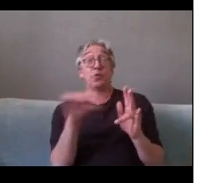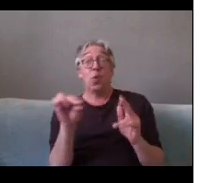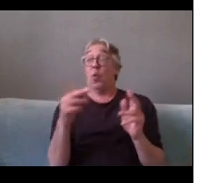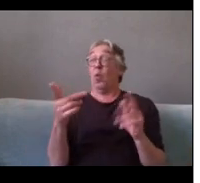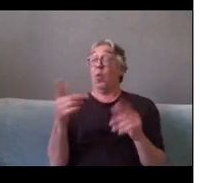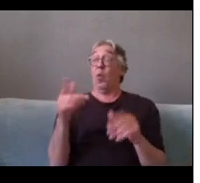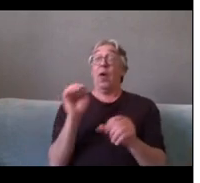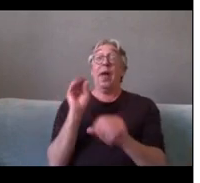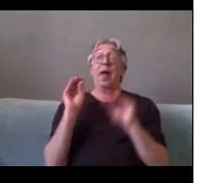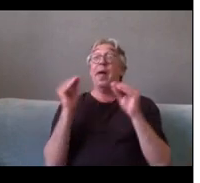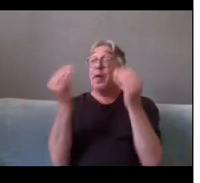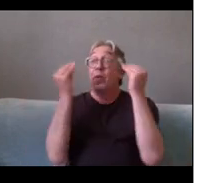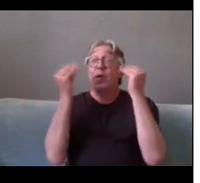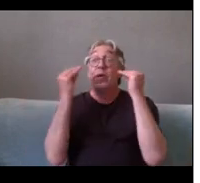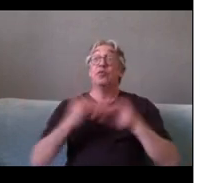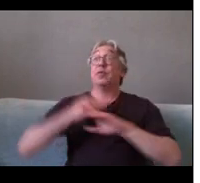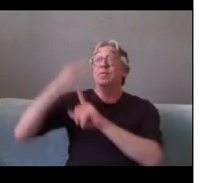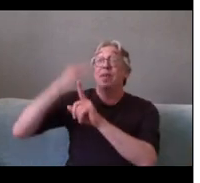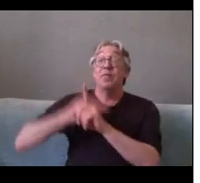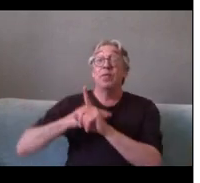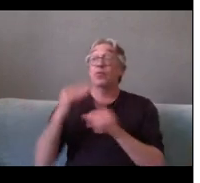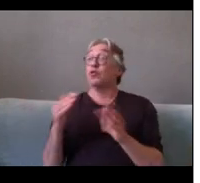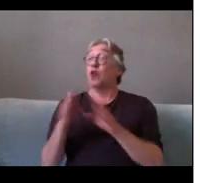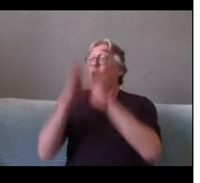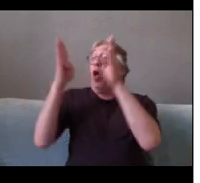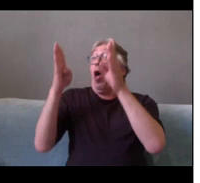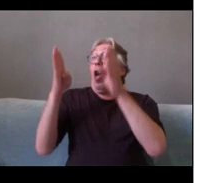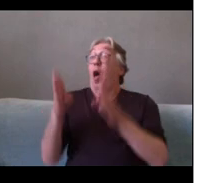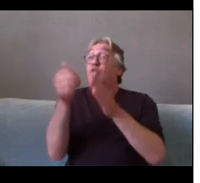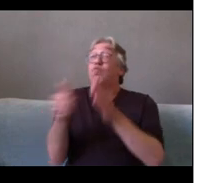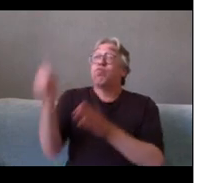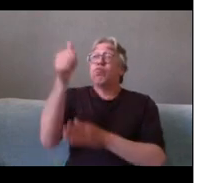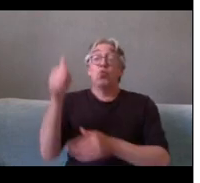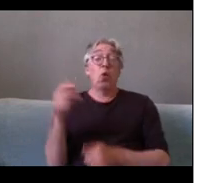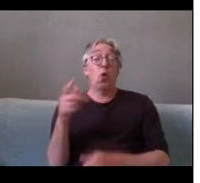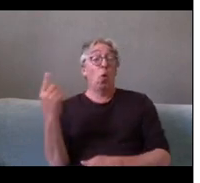housing condition, materials, household leadership,